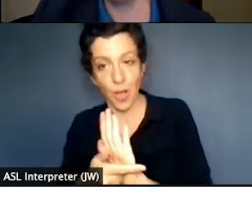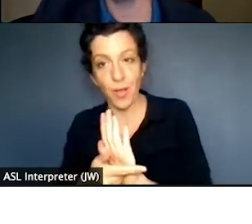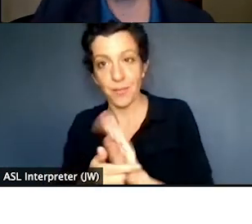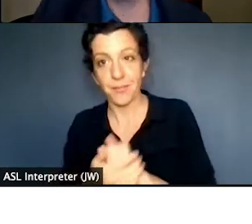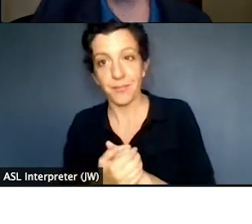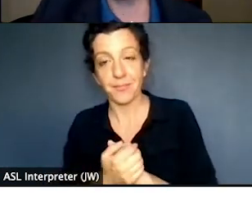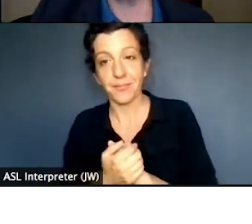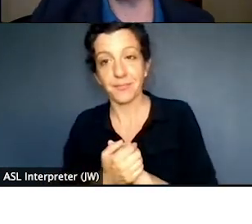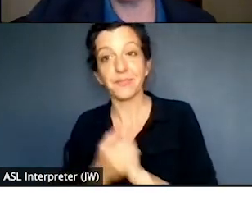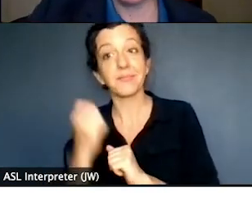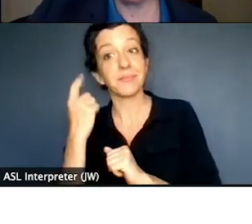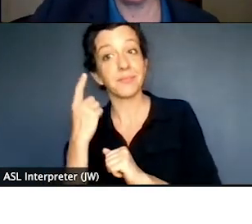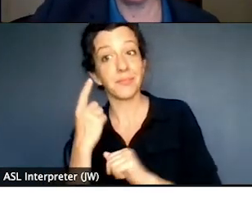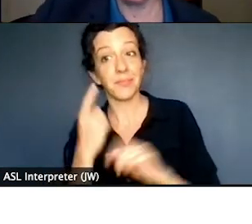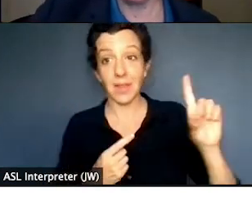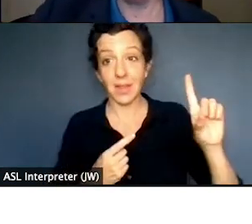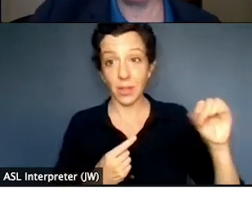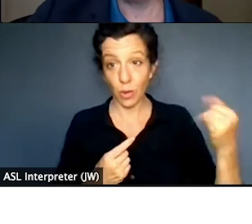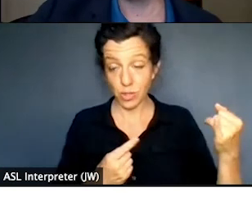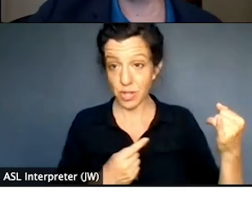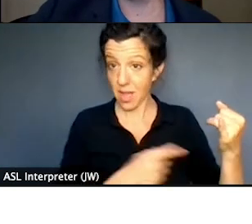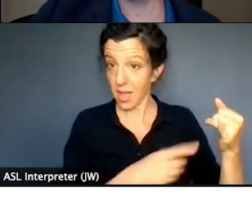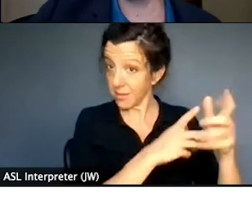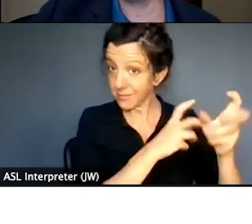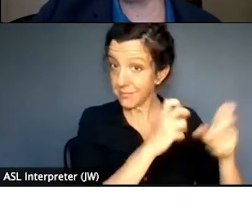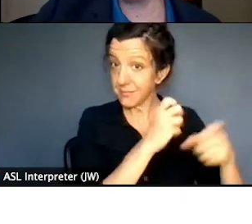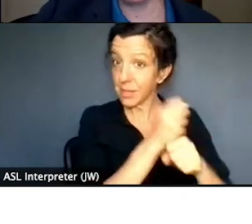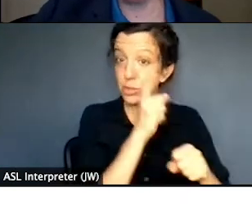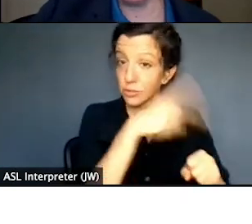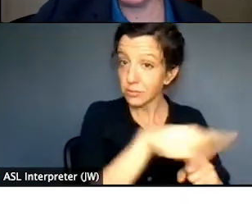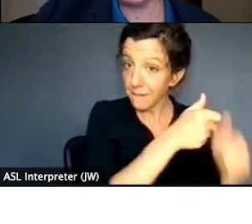So big spenders on that one. And the Consumer Federation of California.